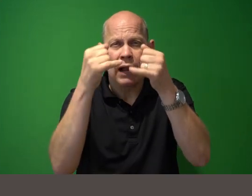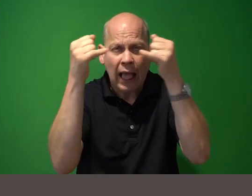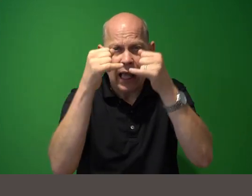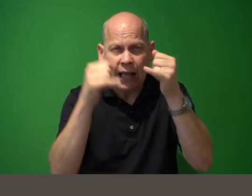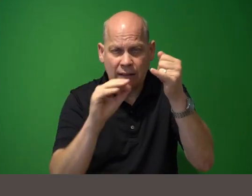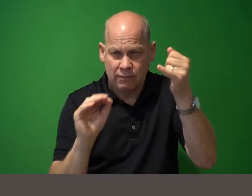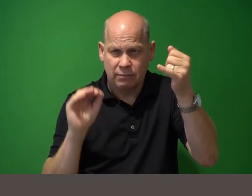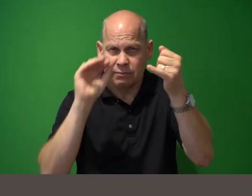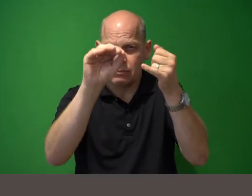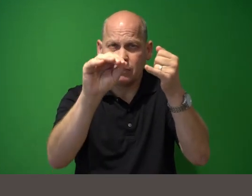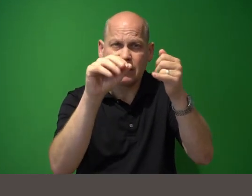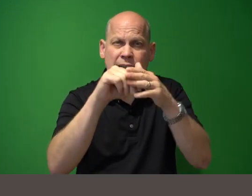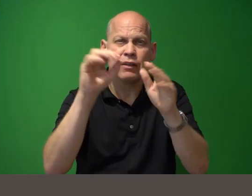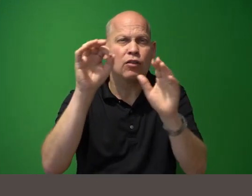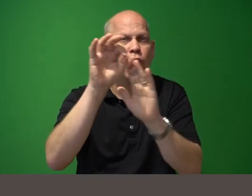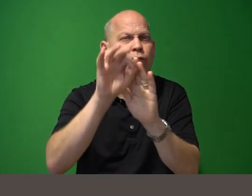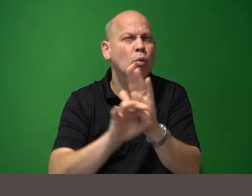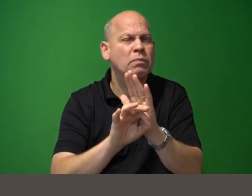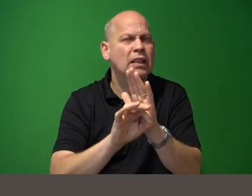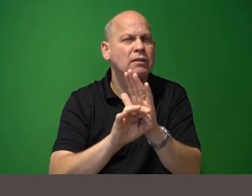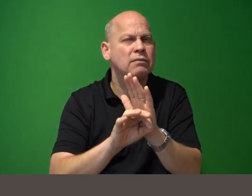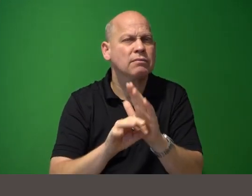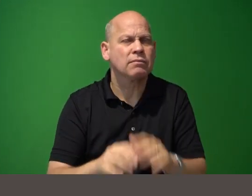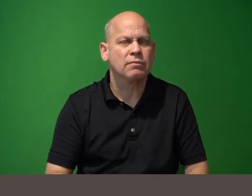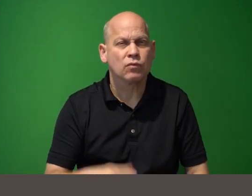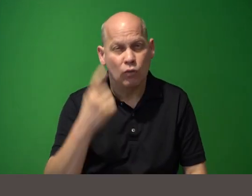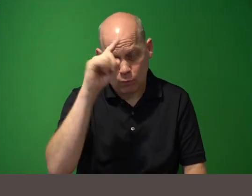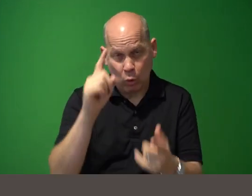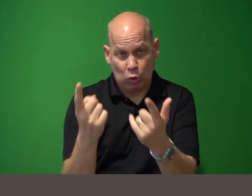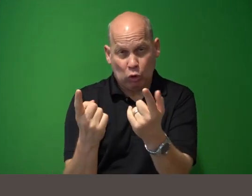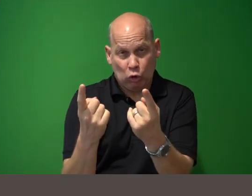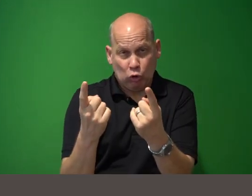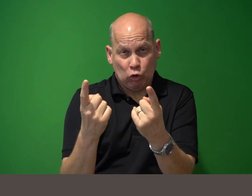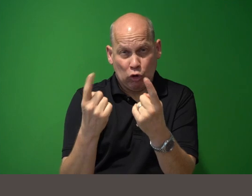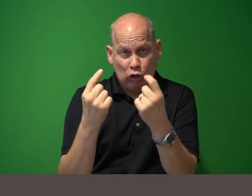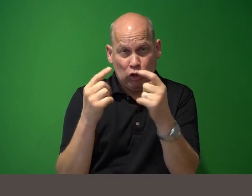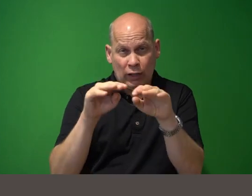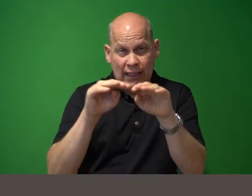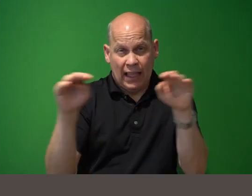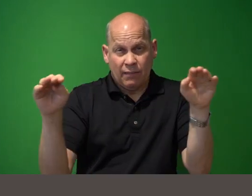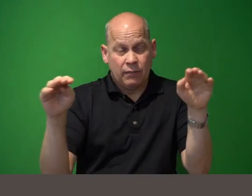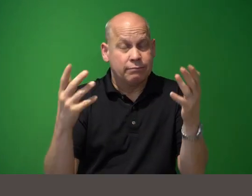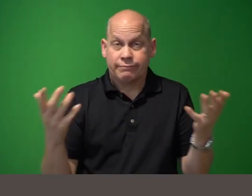and plucked it in the formula for the return level. And there we go.